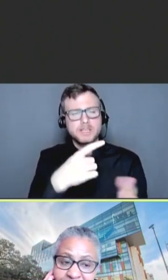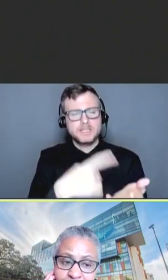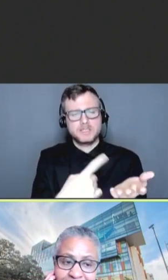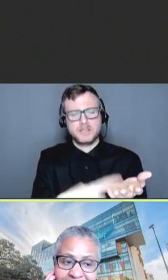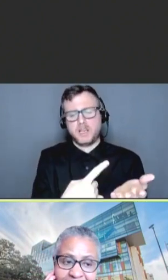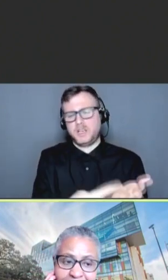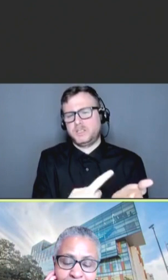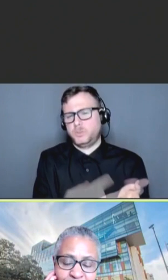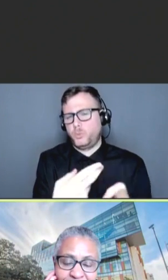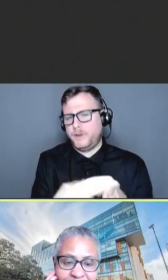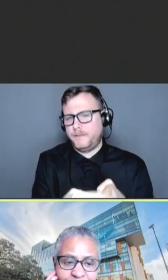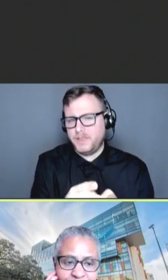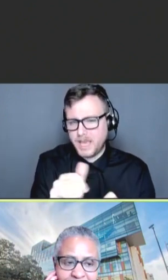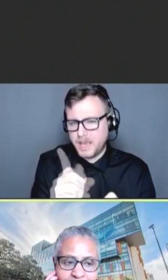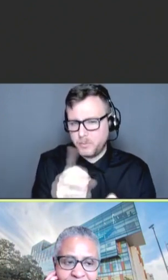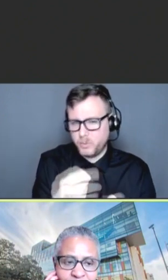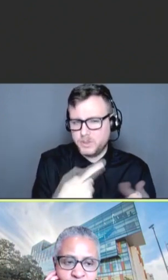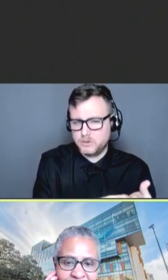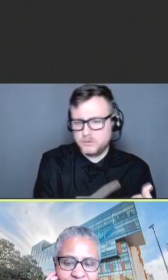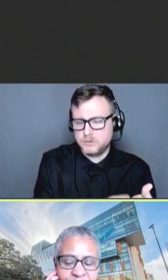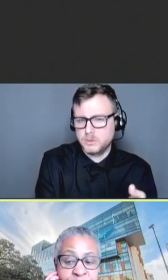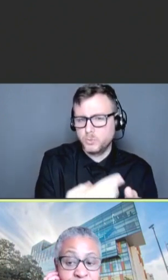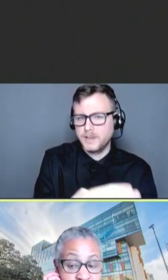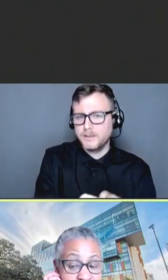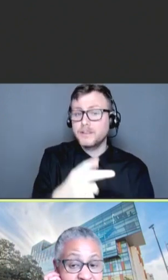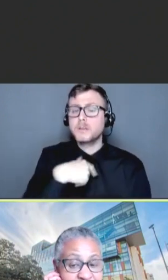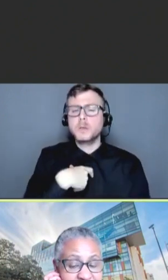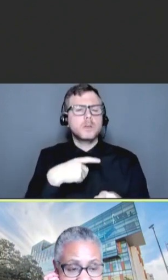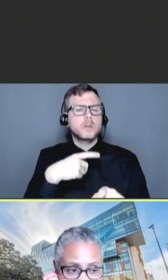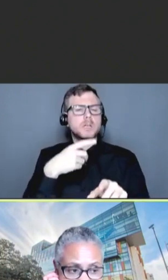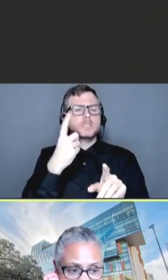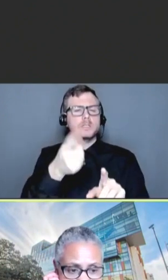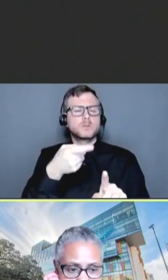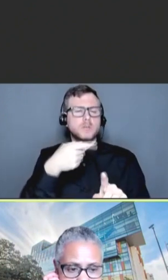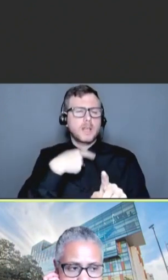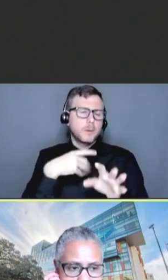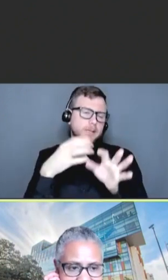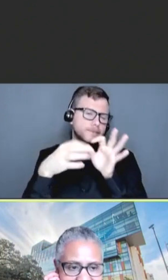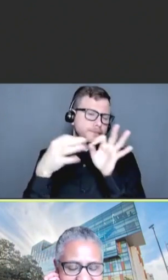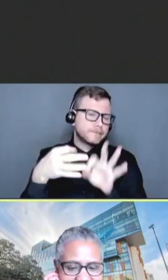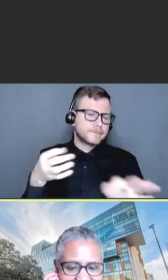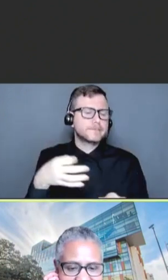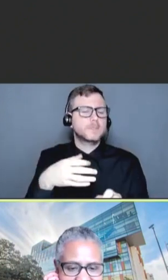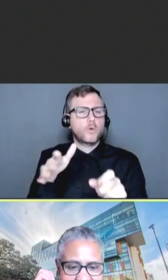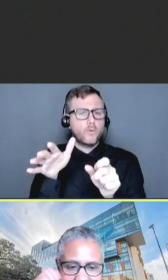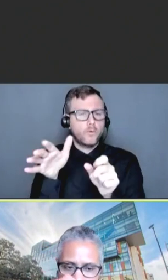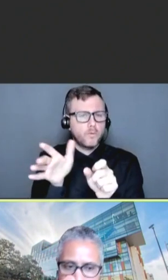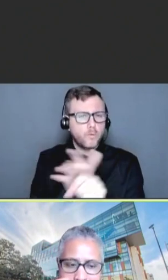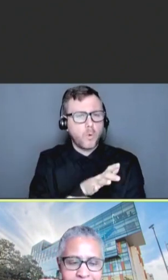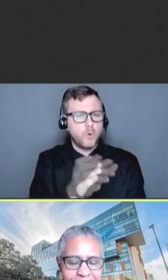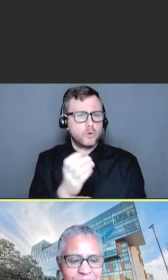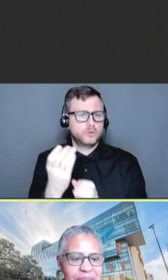want to spend time reading you some of what the full charge is, because it's a big one.